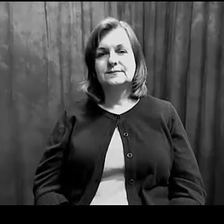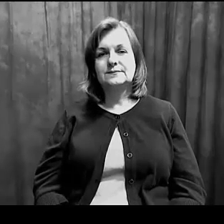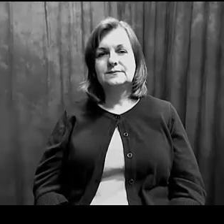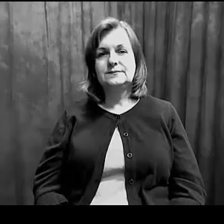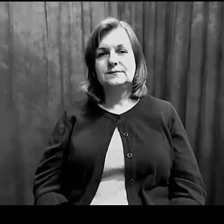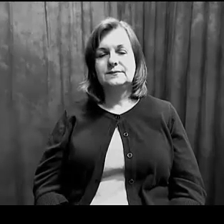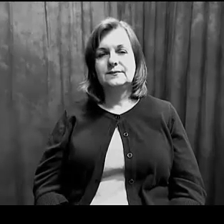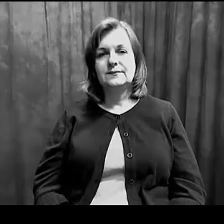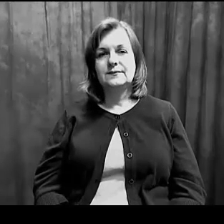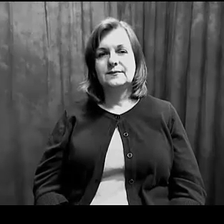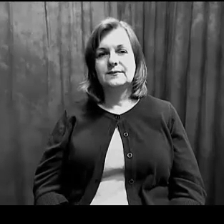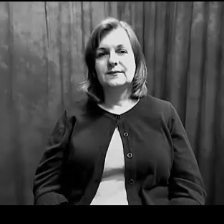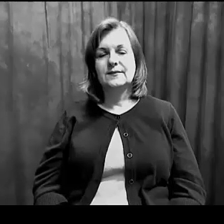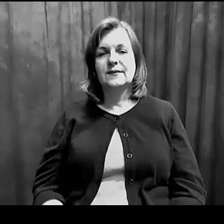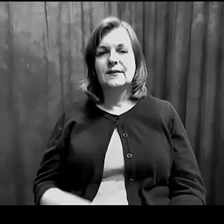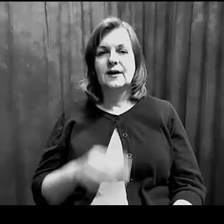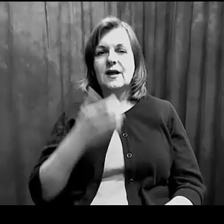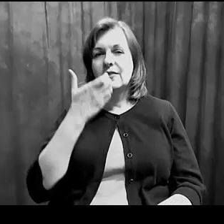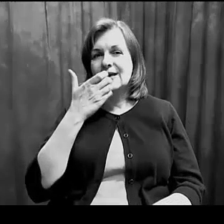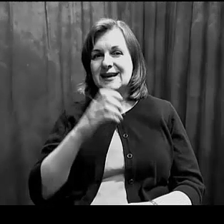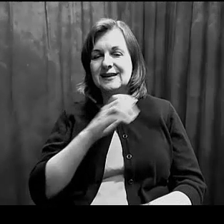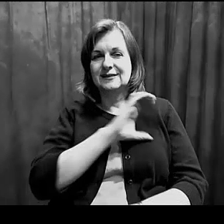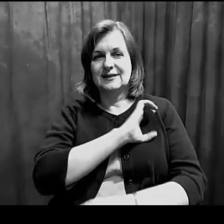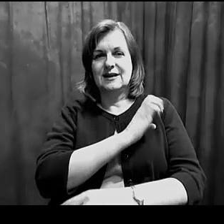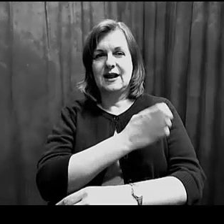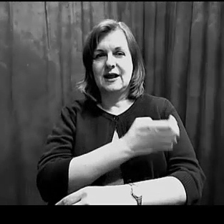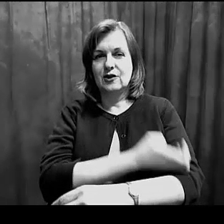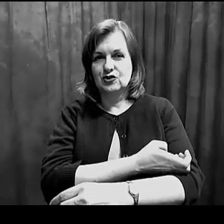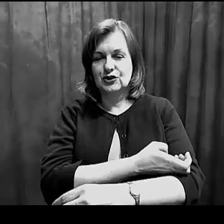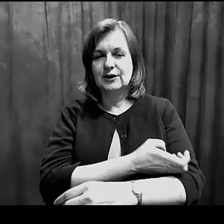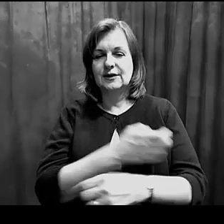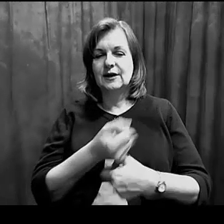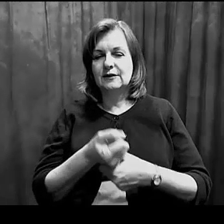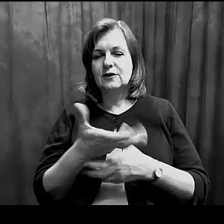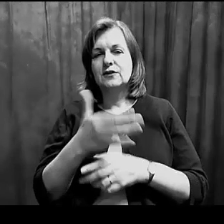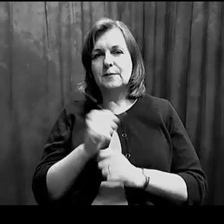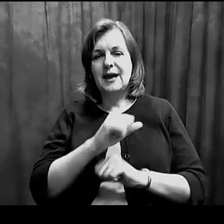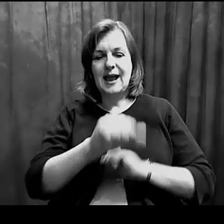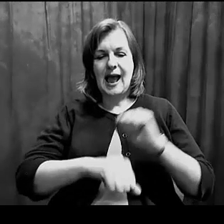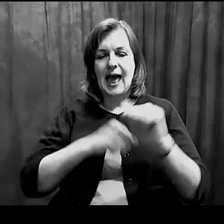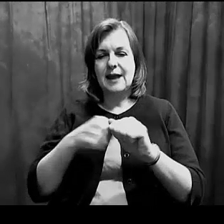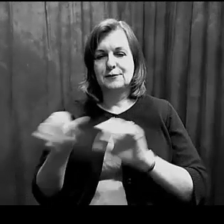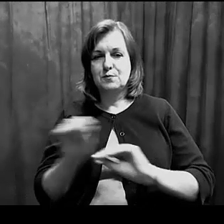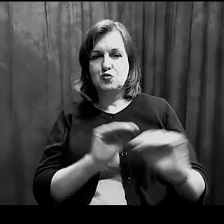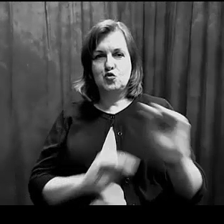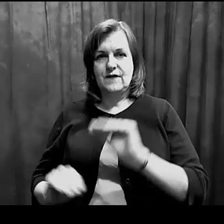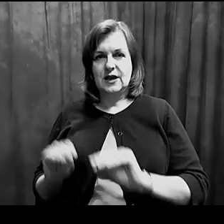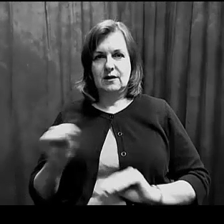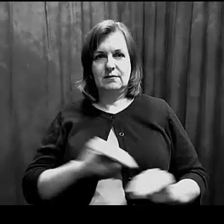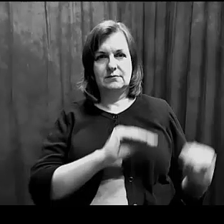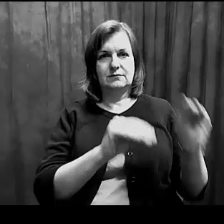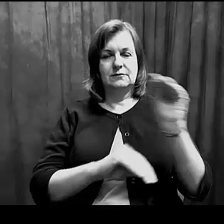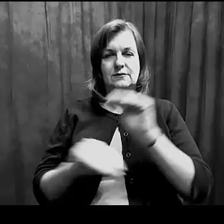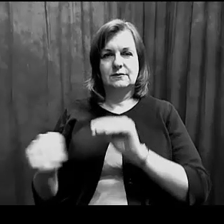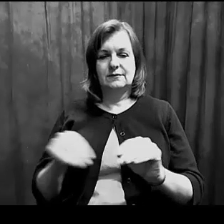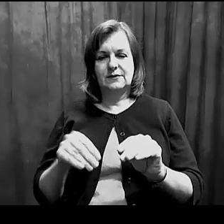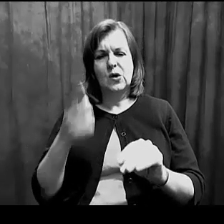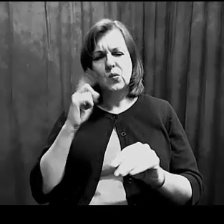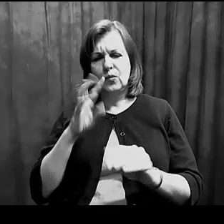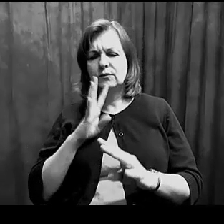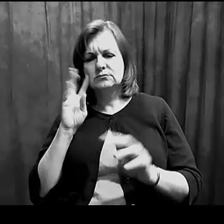and it's the energy associated particularly with atomic movements